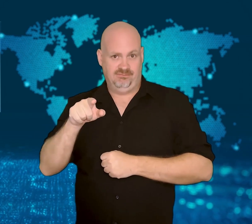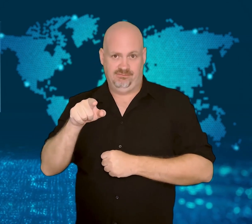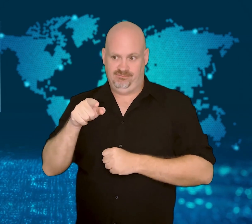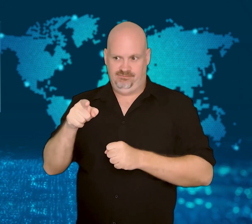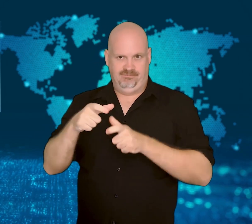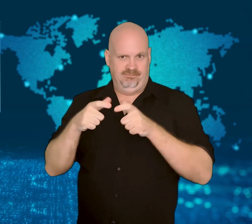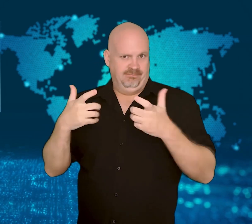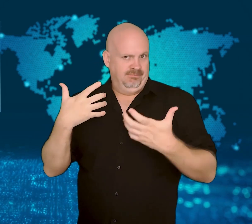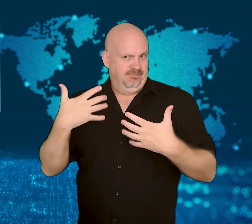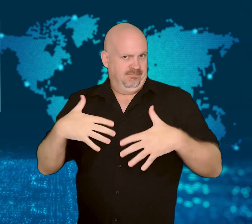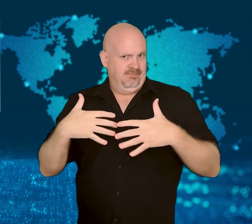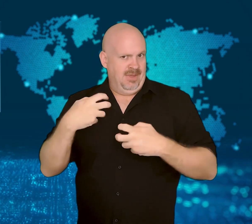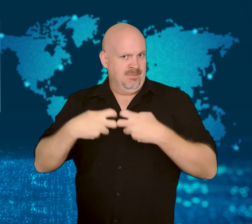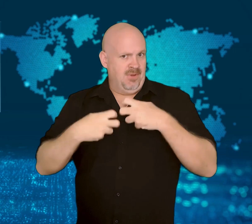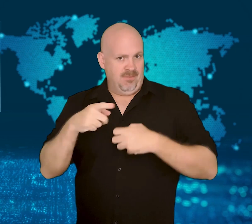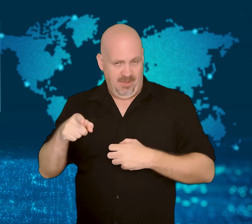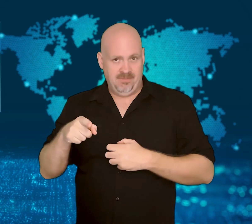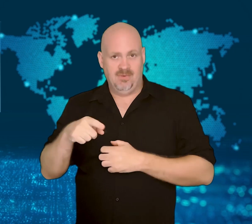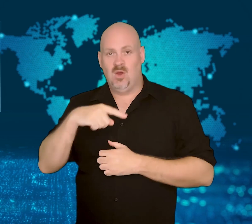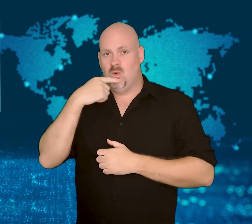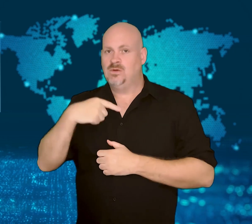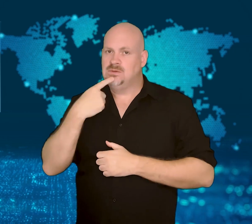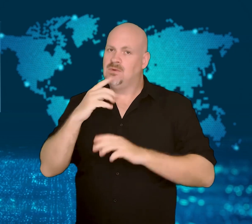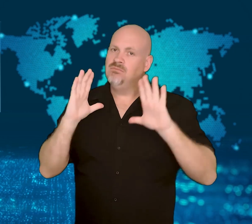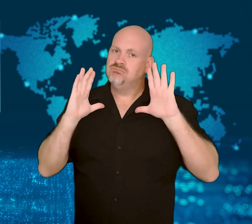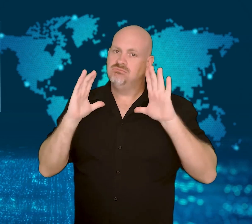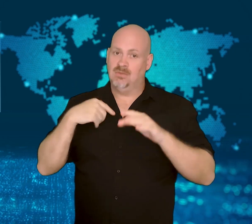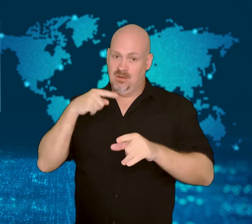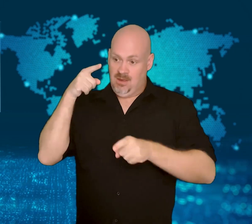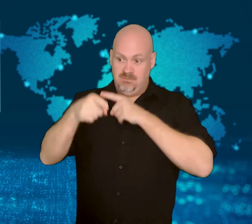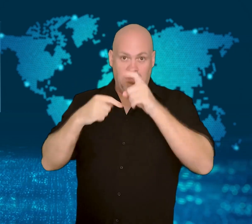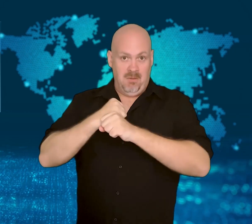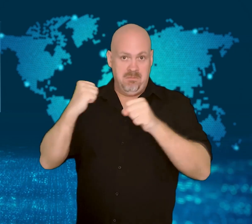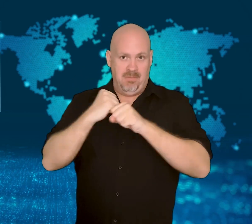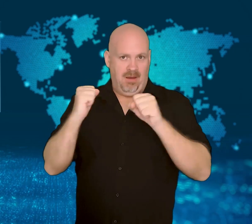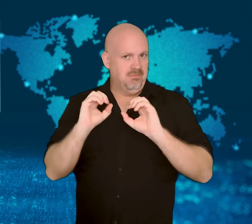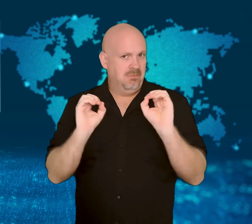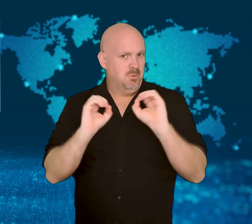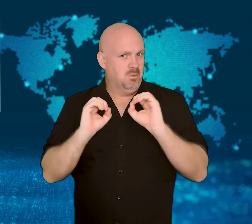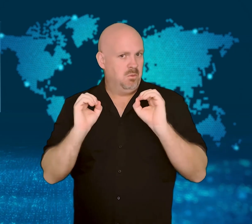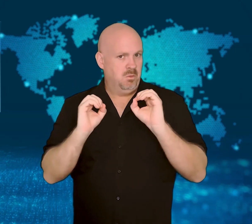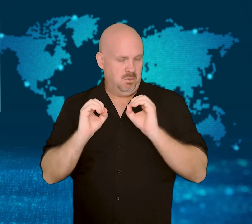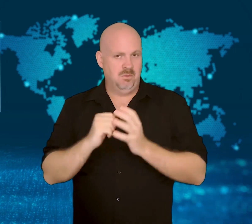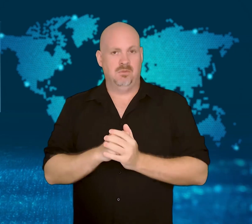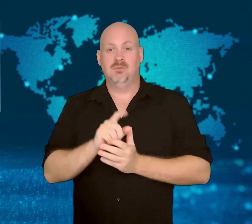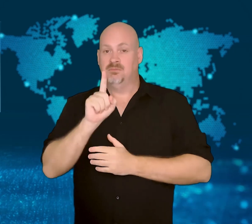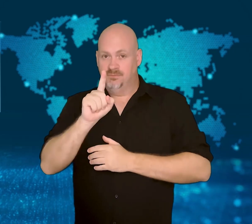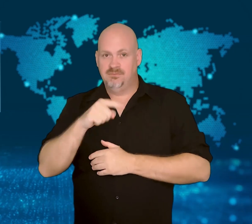towns across the river from the nuclear power plant were shelled on Sunday.